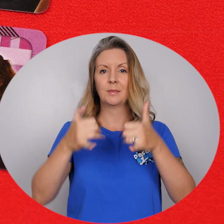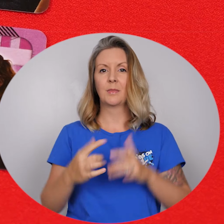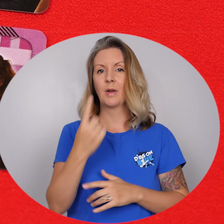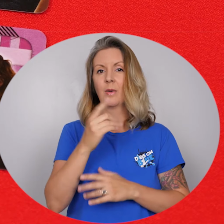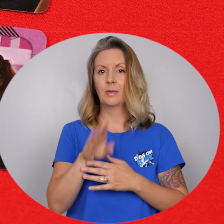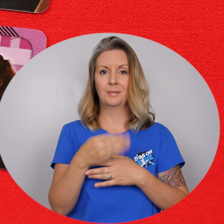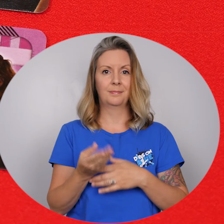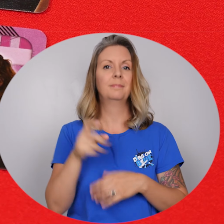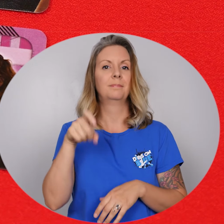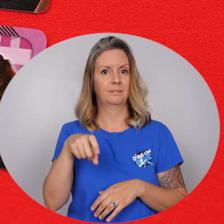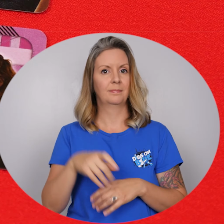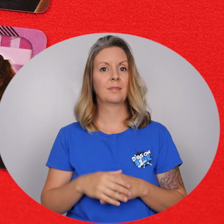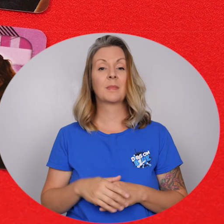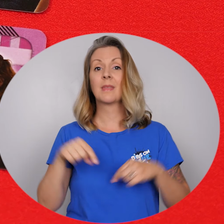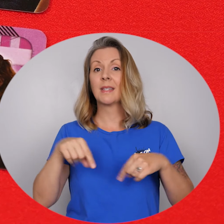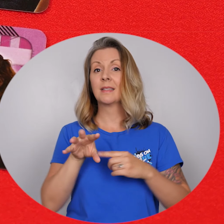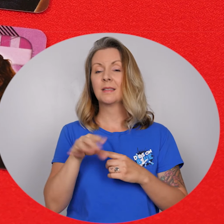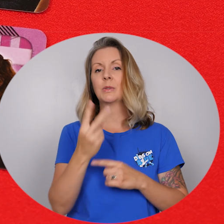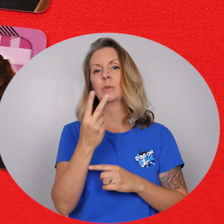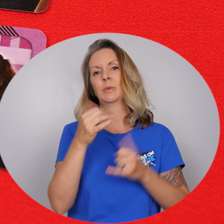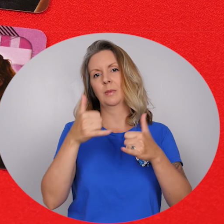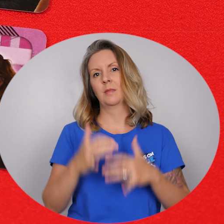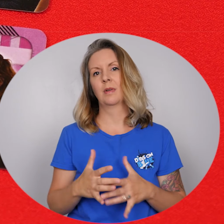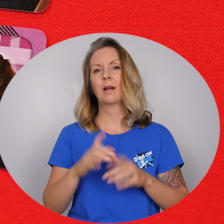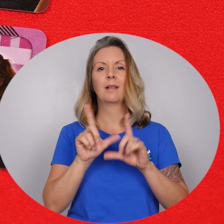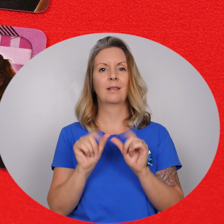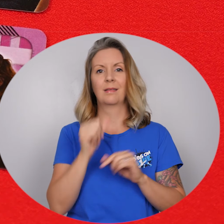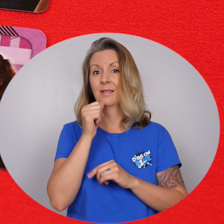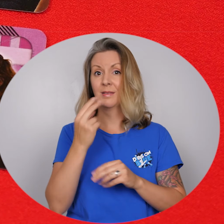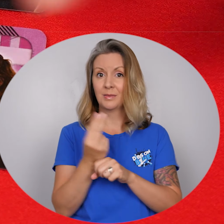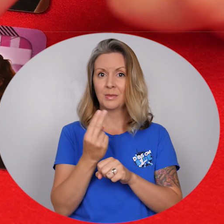player in the game. We’ll set up a 2 player game in this video, so you can return the